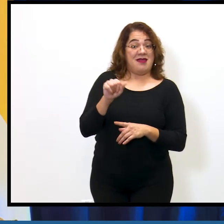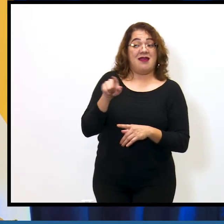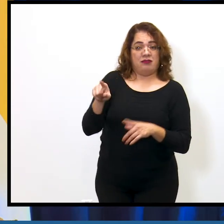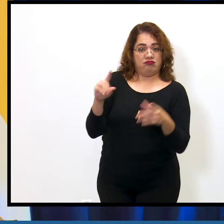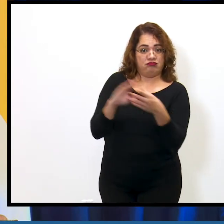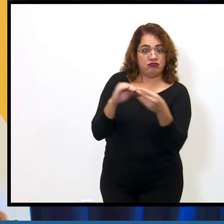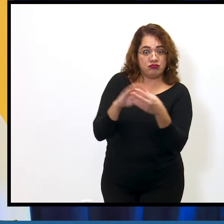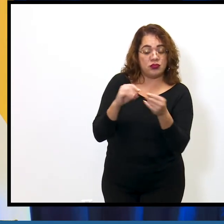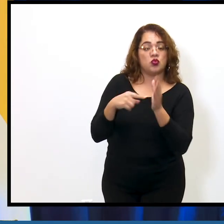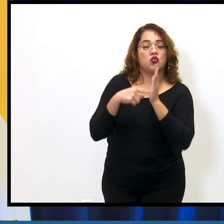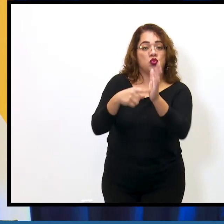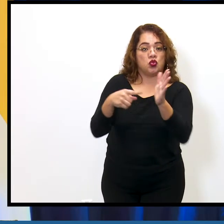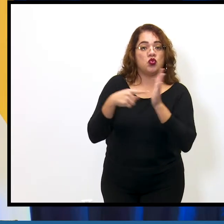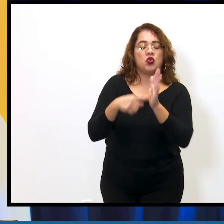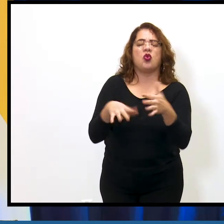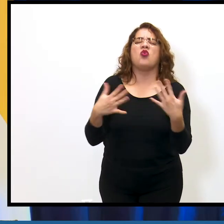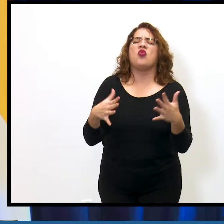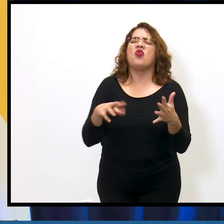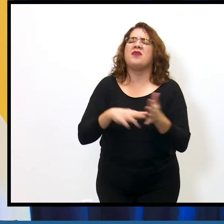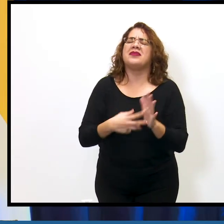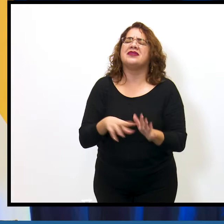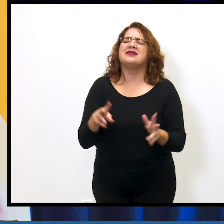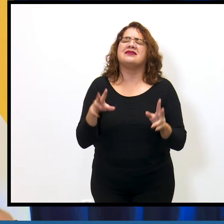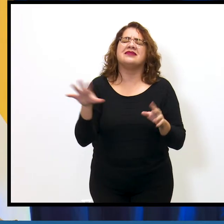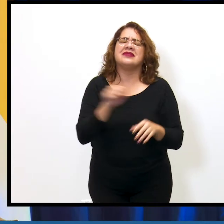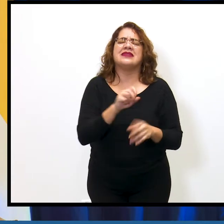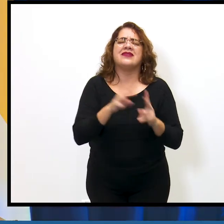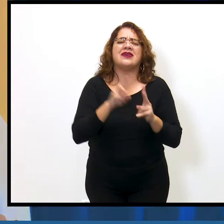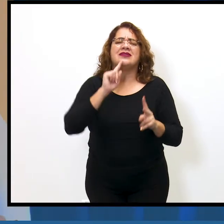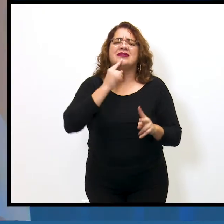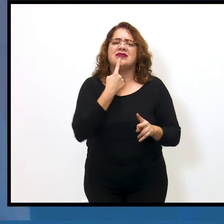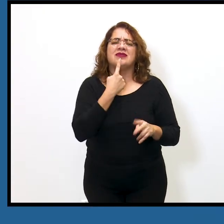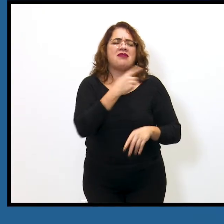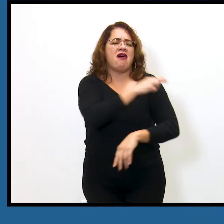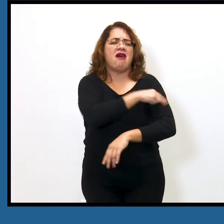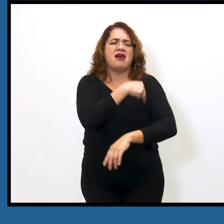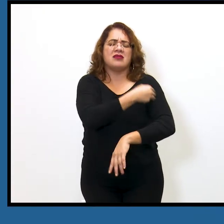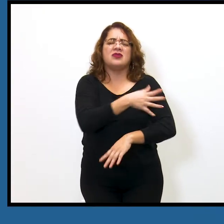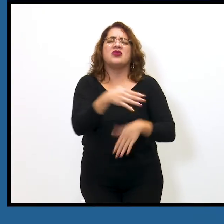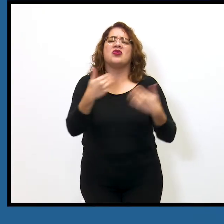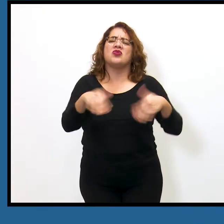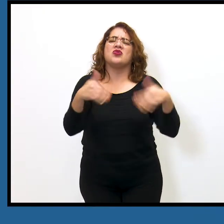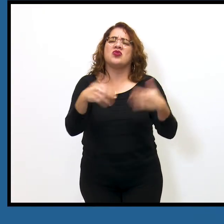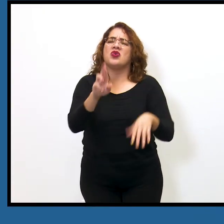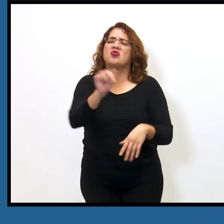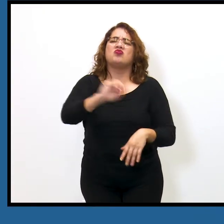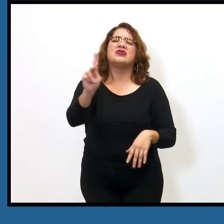to do better and if you look again at the slide about ages of who's in our hospitals